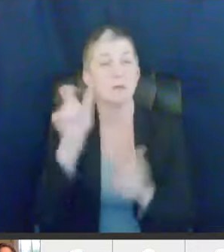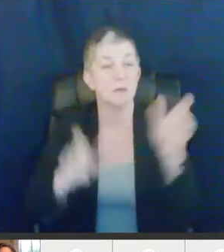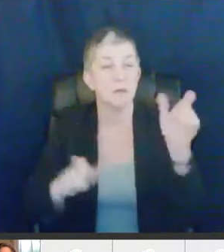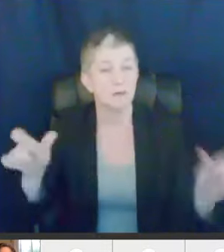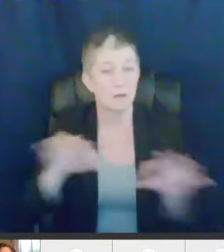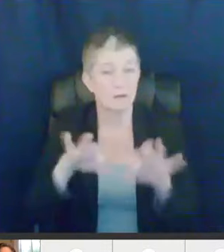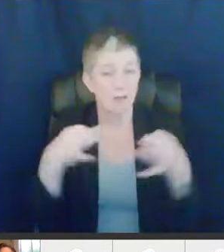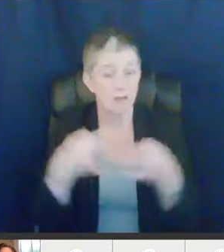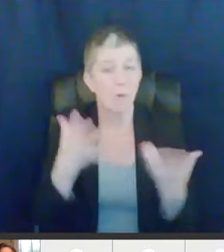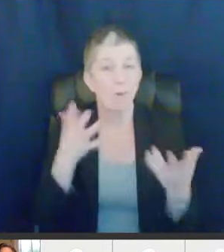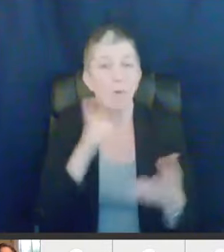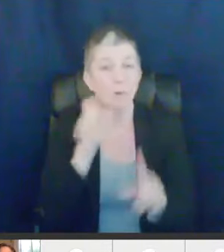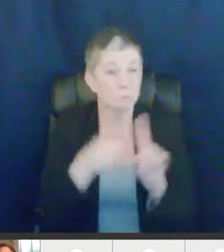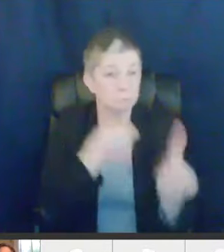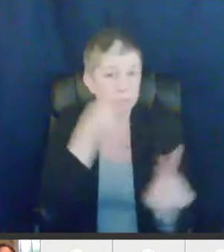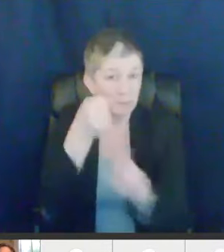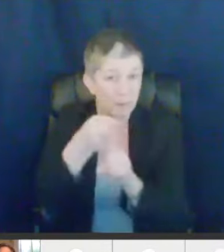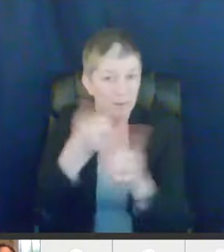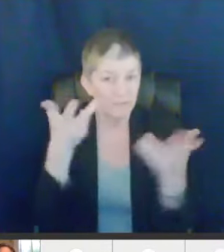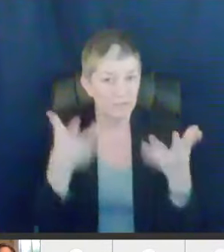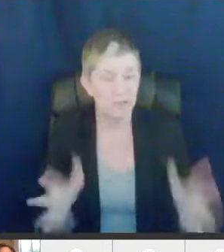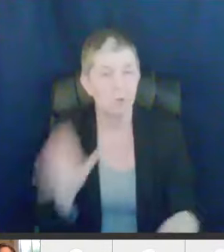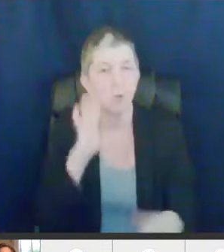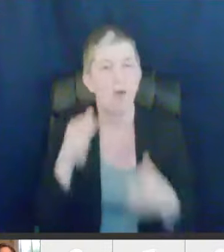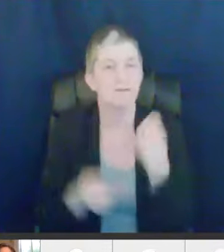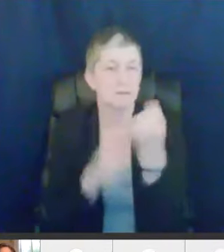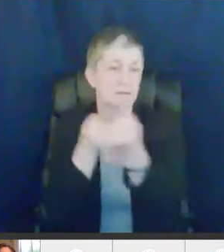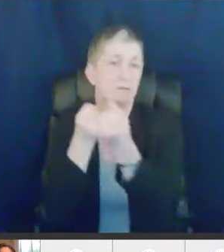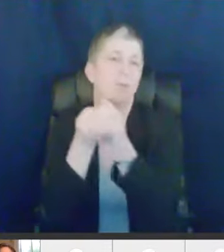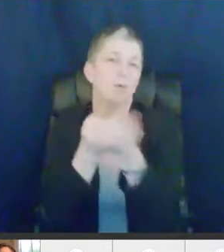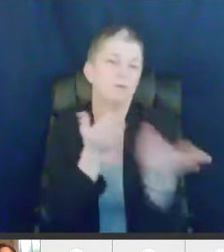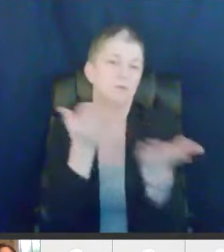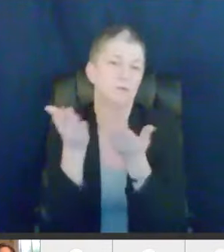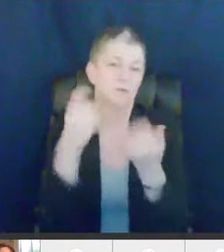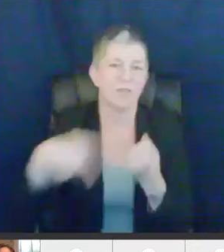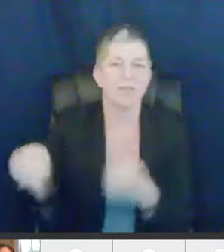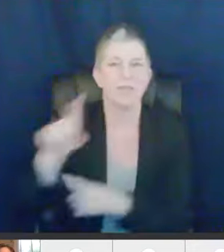who are impacted will get the support and the services they need to stay safe